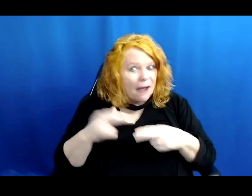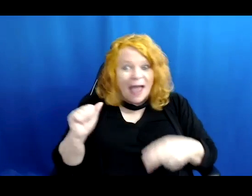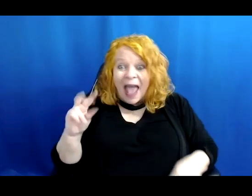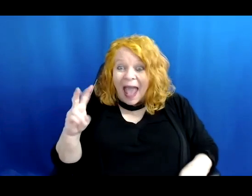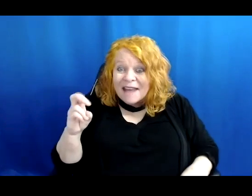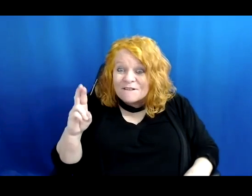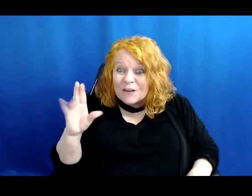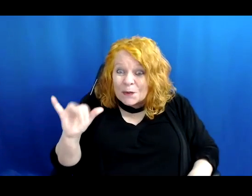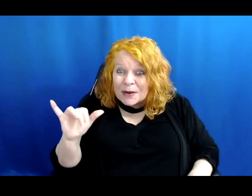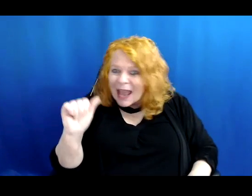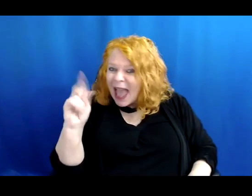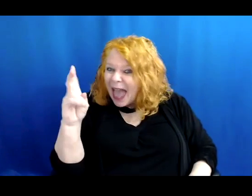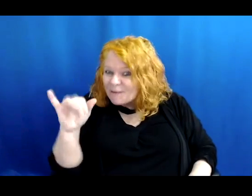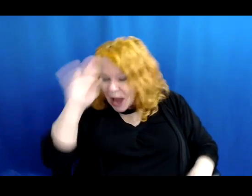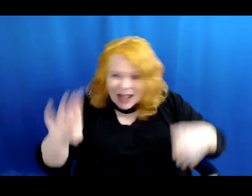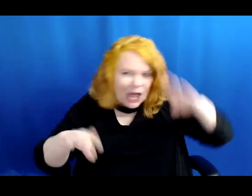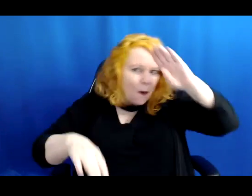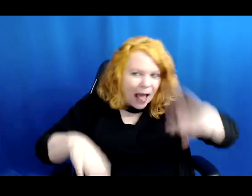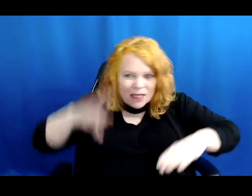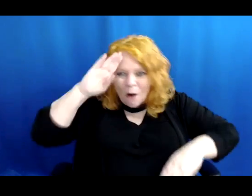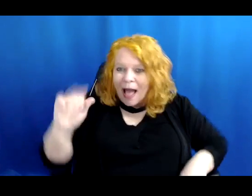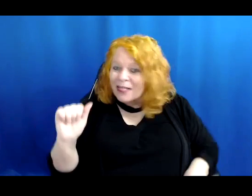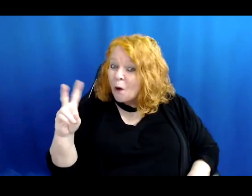Hello, hello, hello Avery. Avery, Avery, hello Avery.